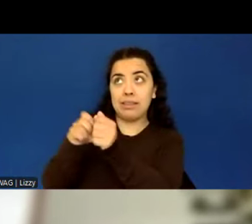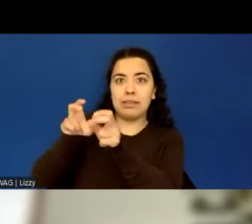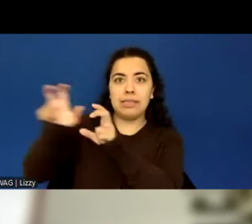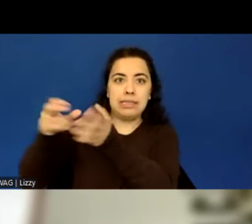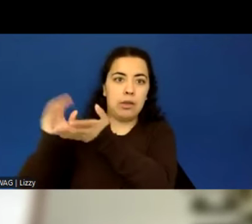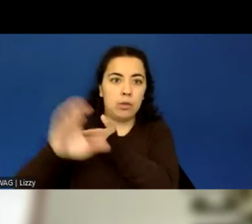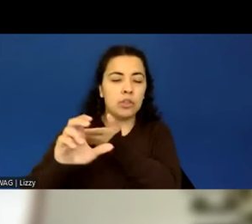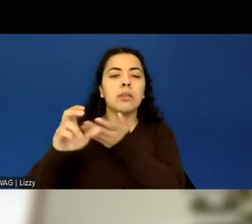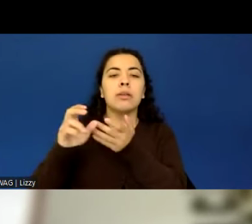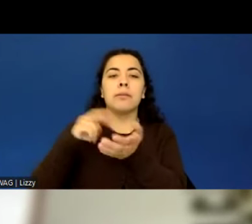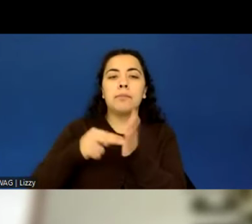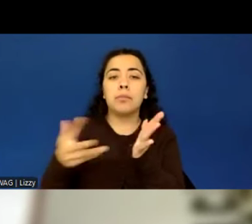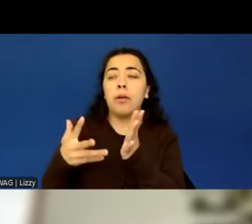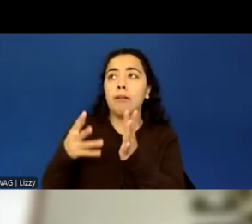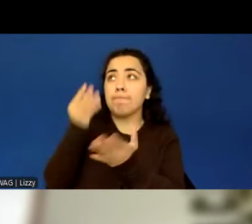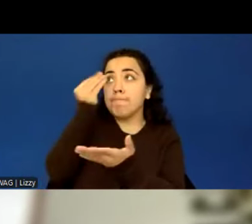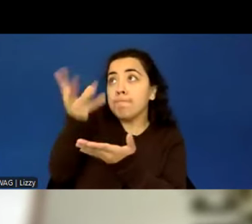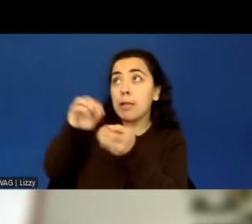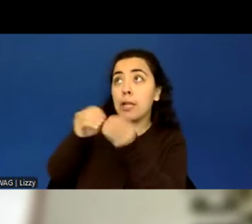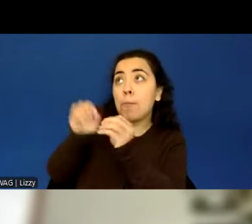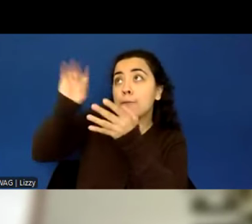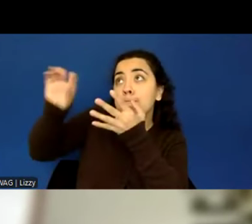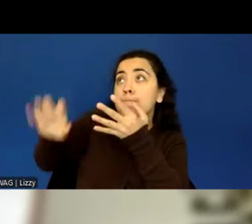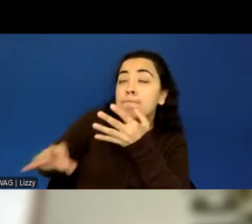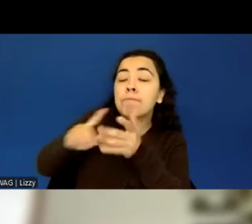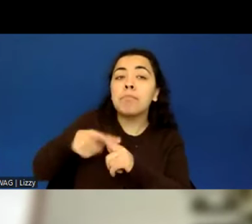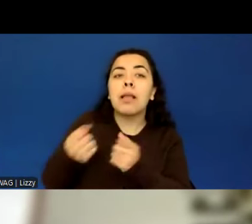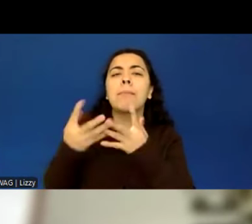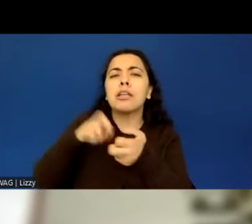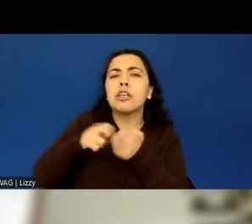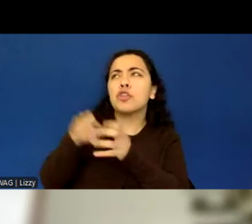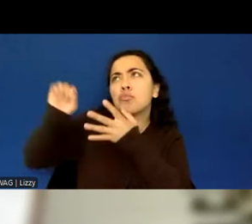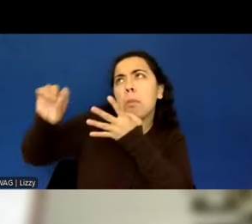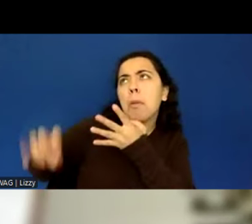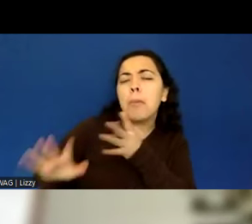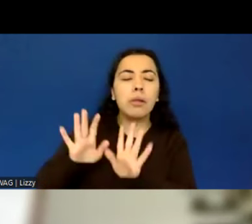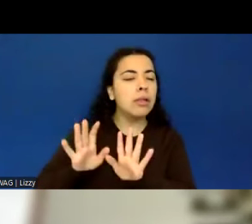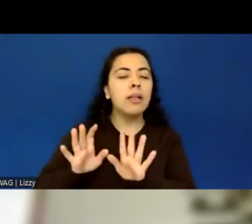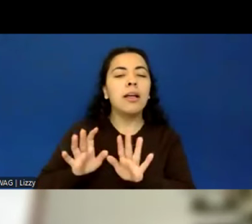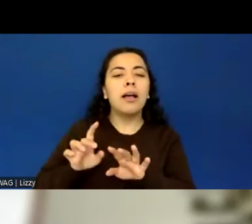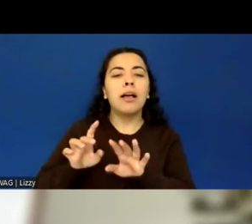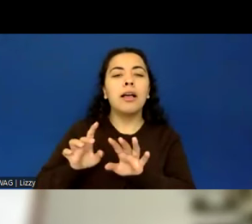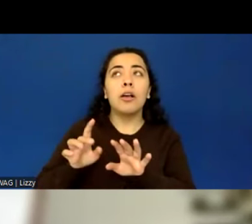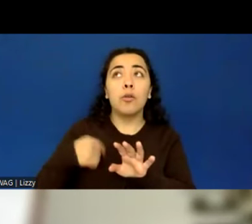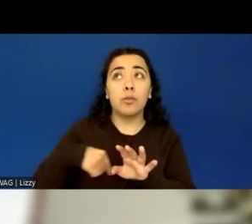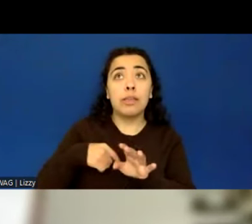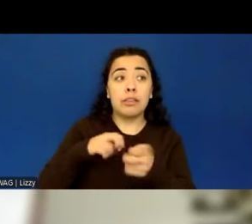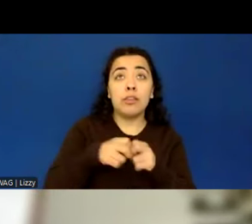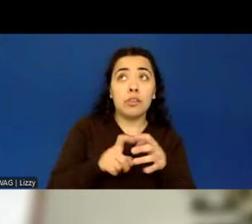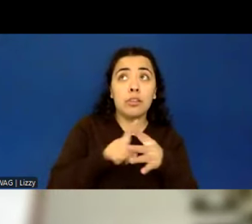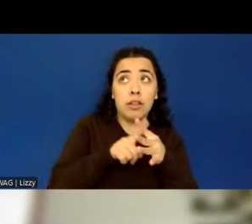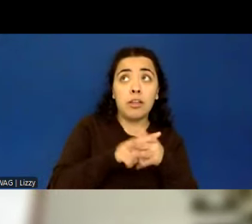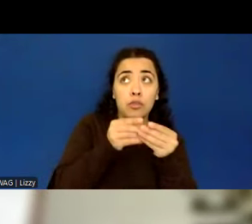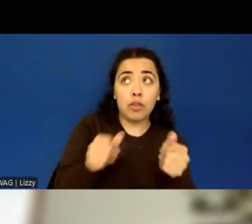communicating numbers in terms of how many issues we have resolved, but also the impact on how much